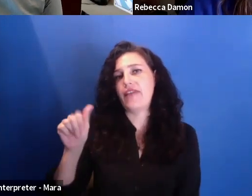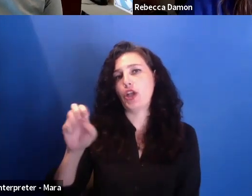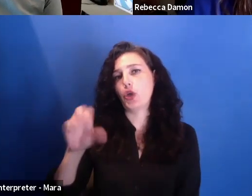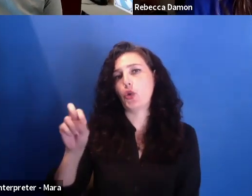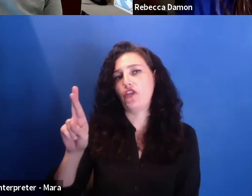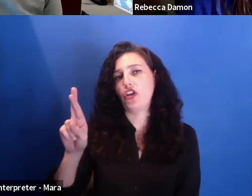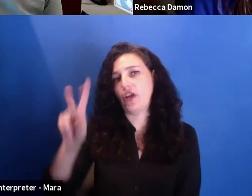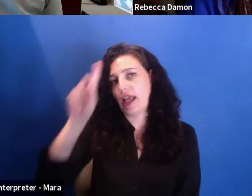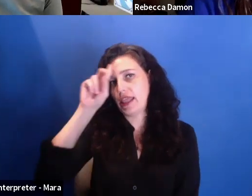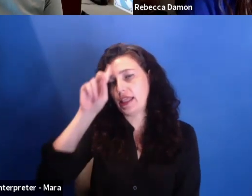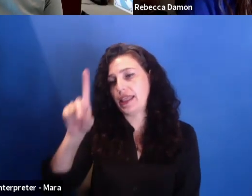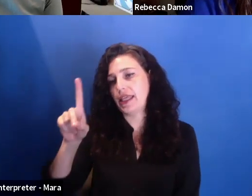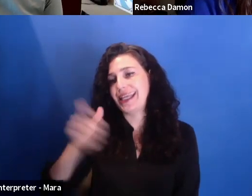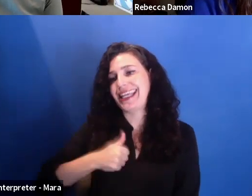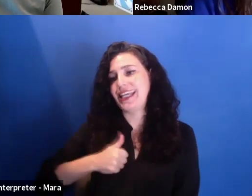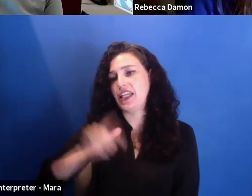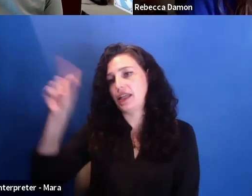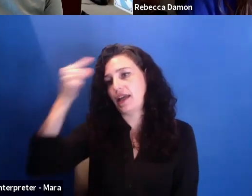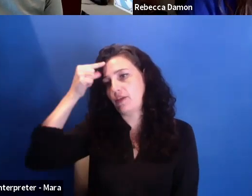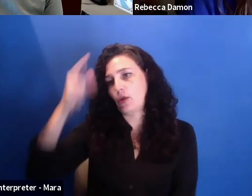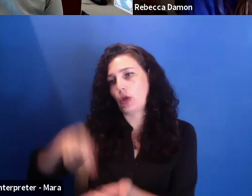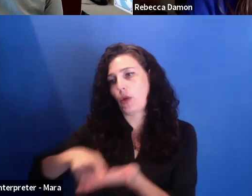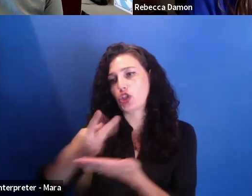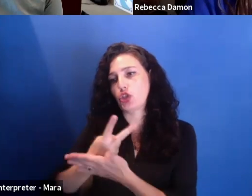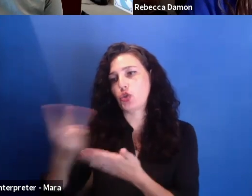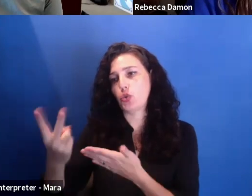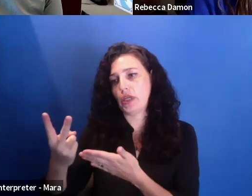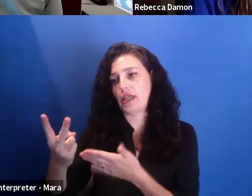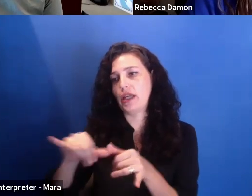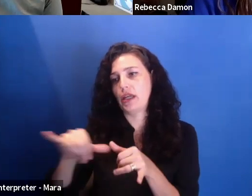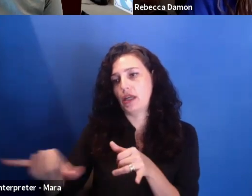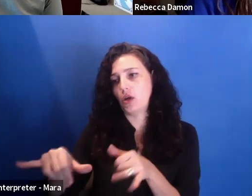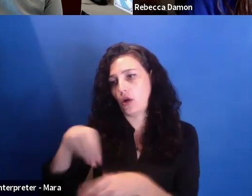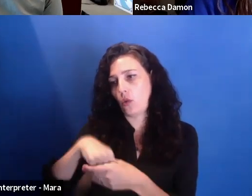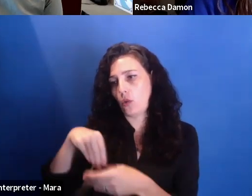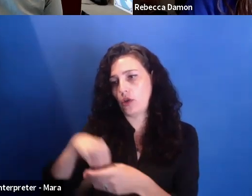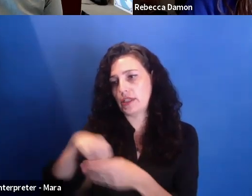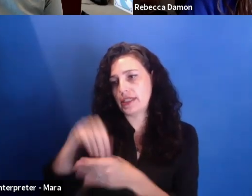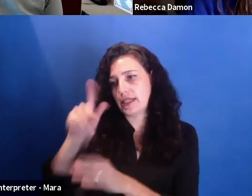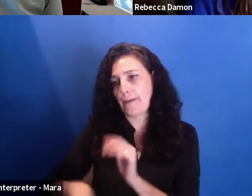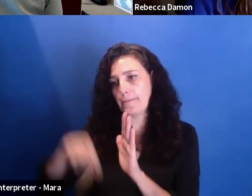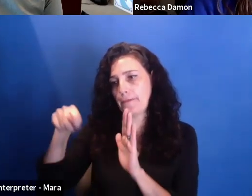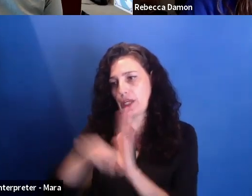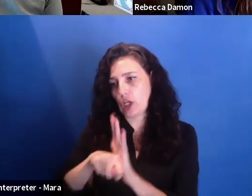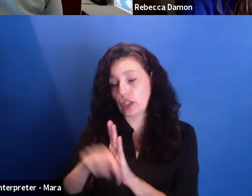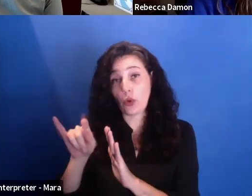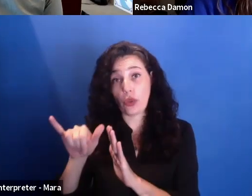quarantine period for any performer coming in from the United States to Vancouver. So that two week quarantine period,